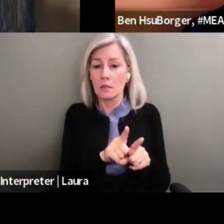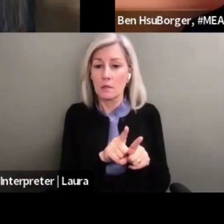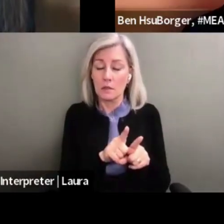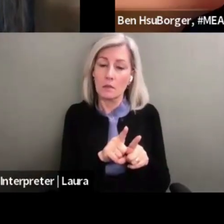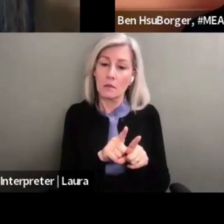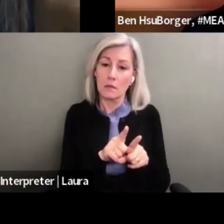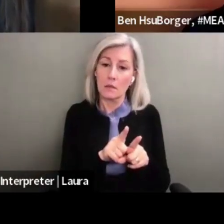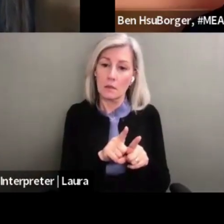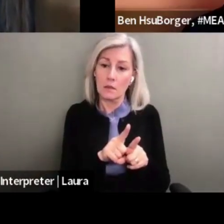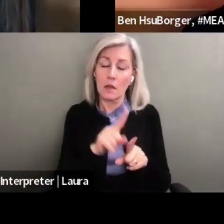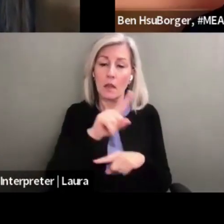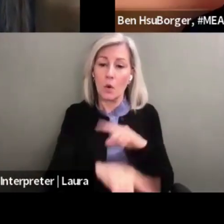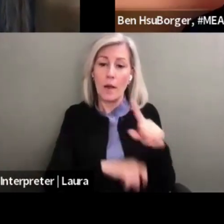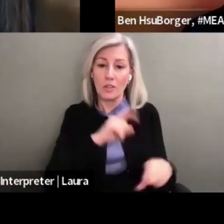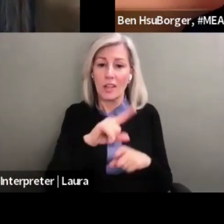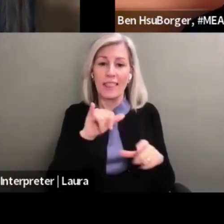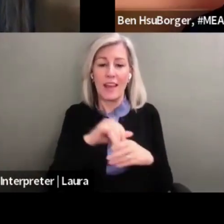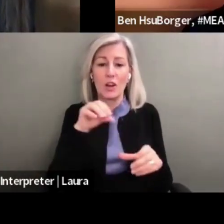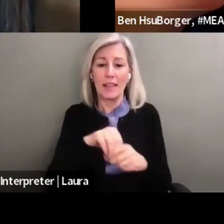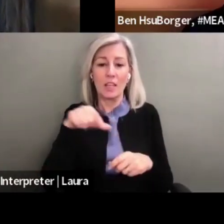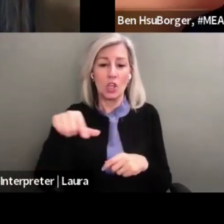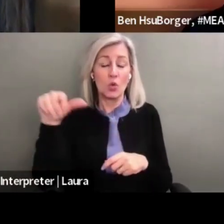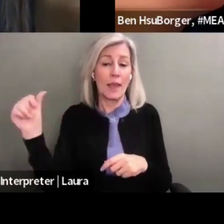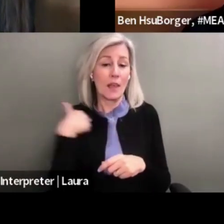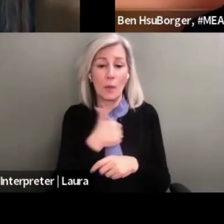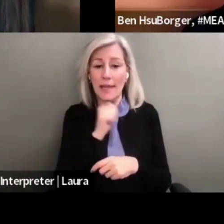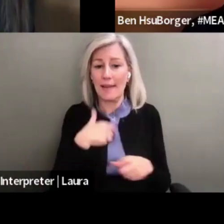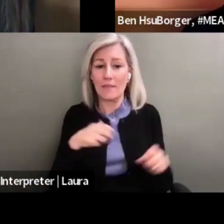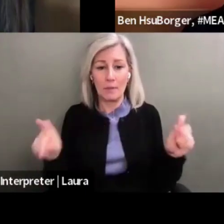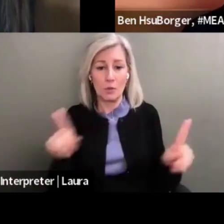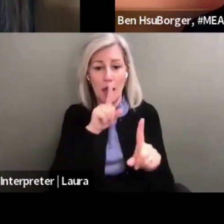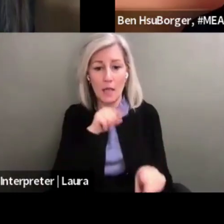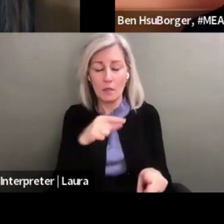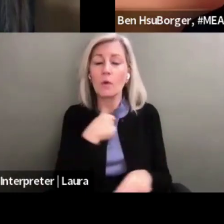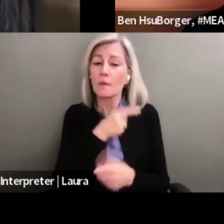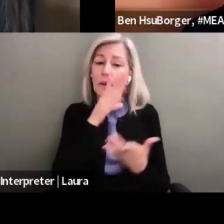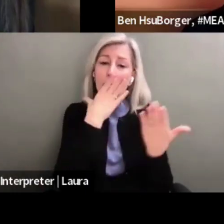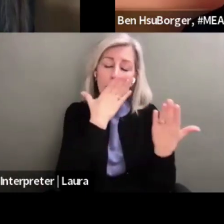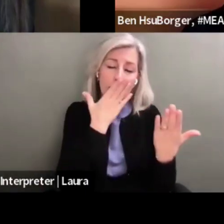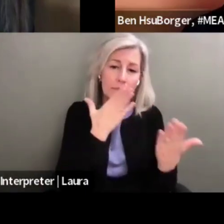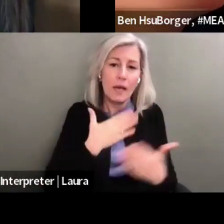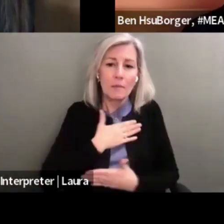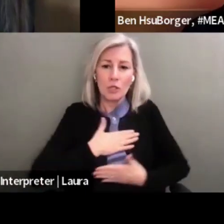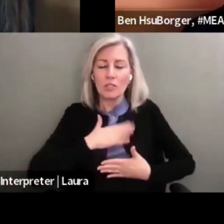so we will share those out with your review as well